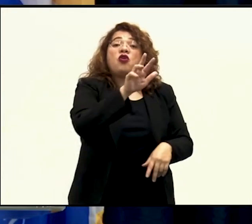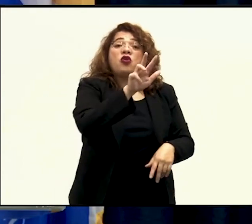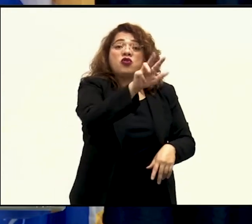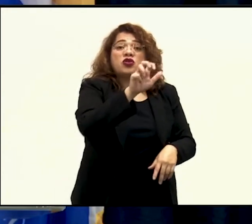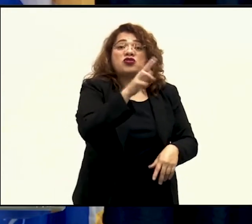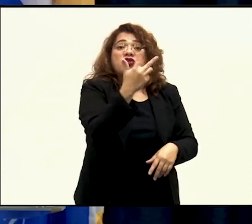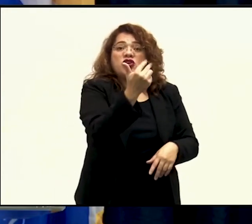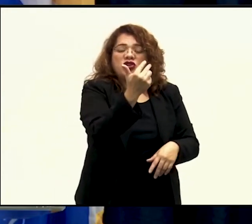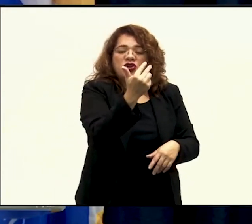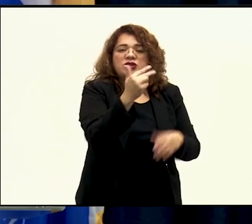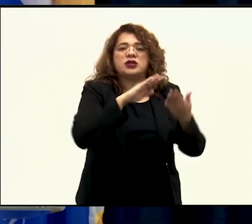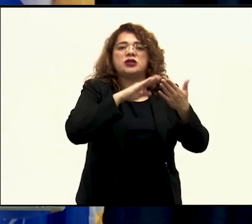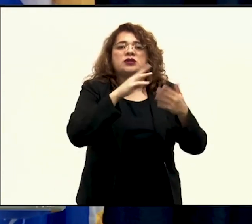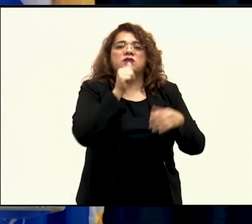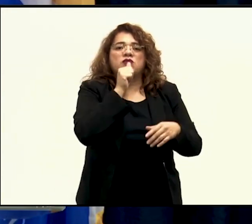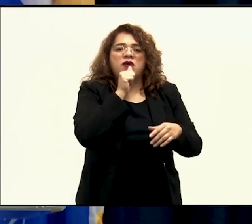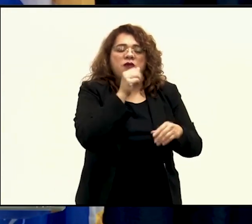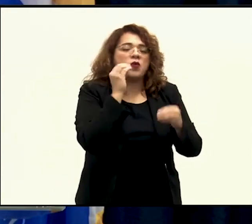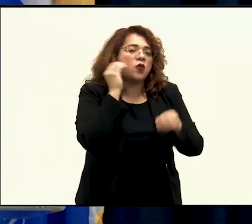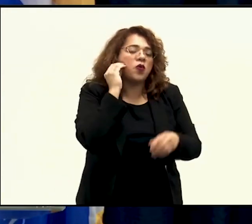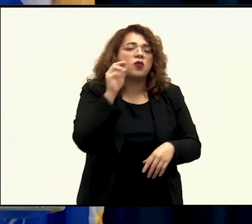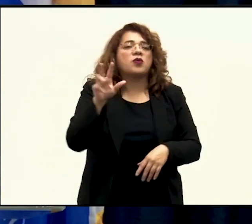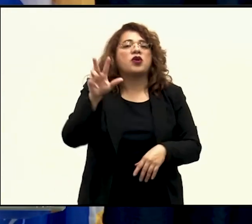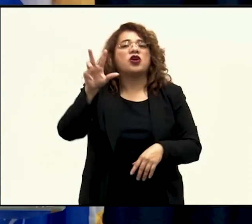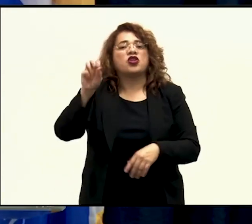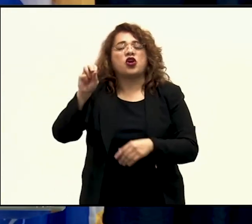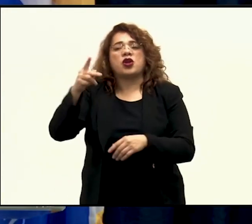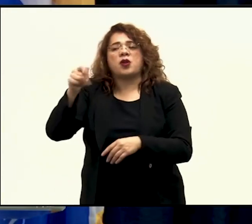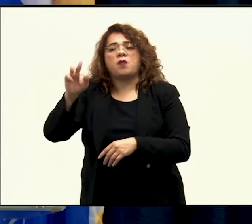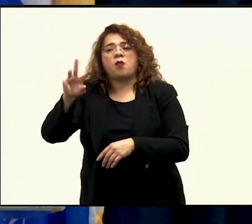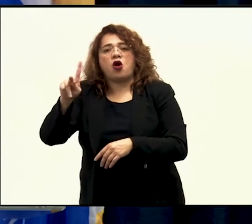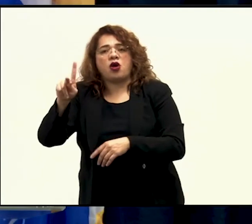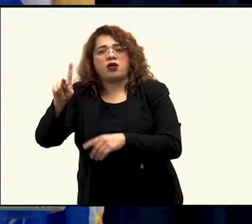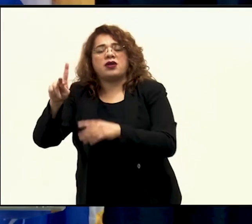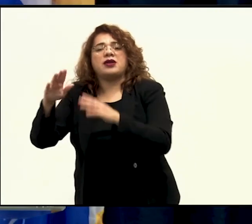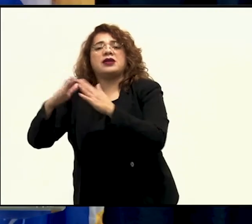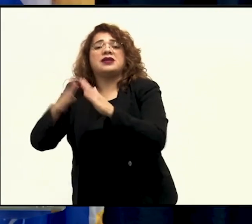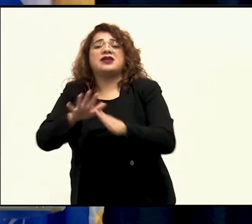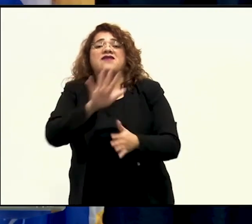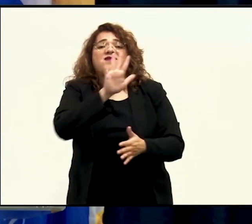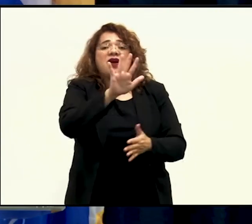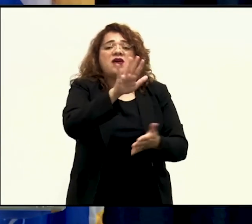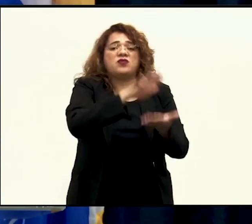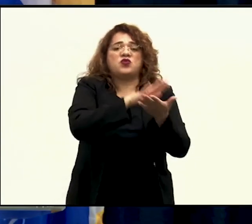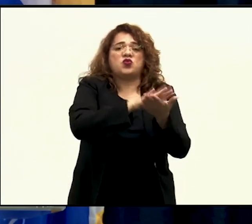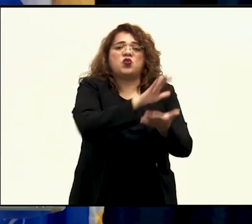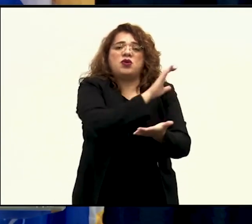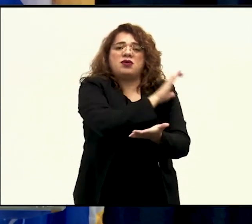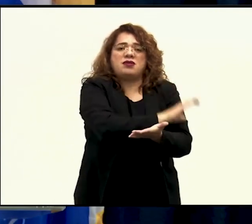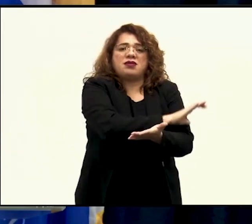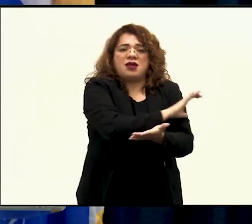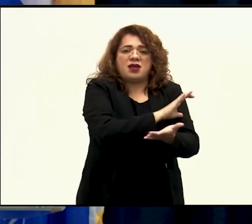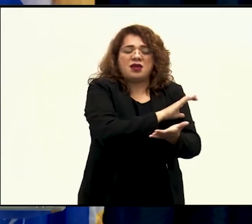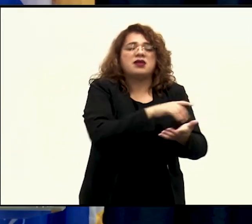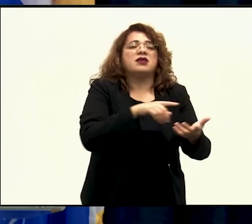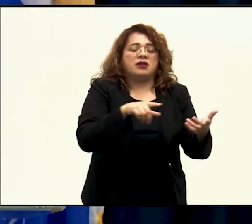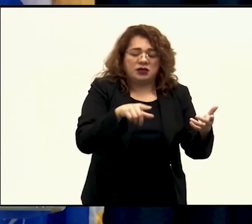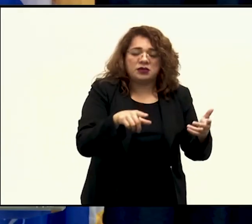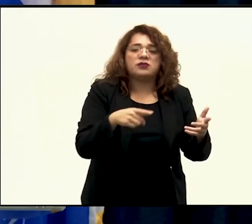held 25 community clinics, 30 parks clinics, and 5 school clinics to be able to reach out